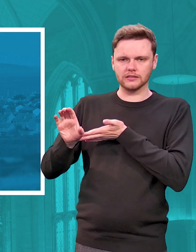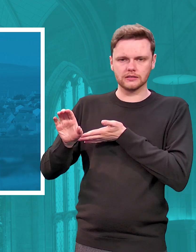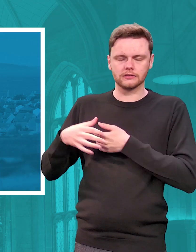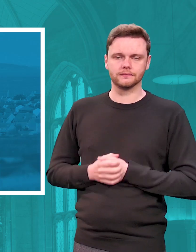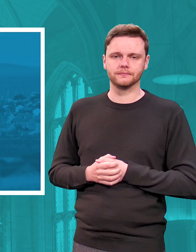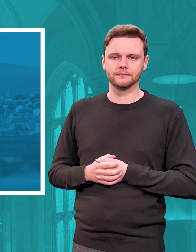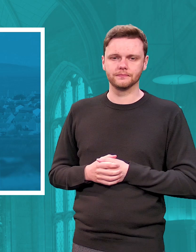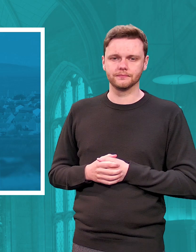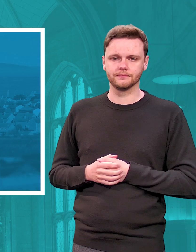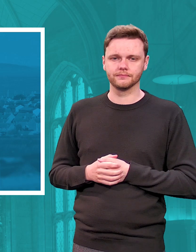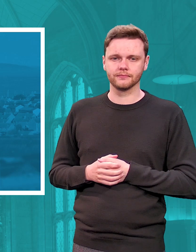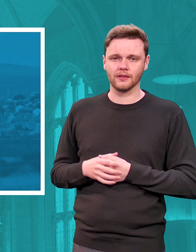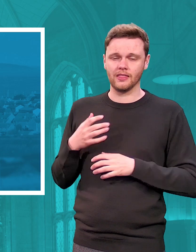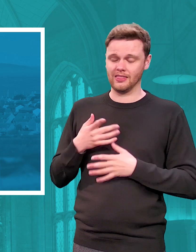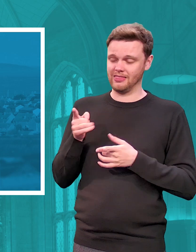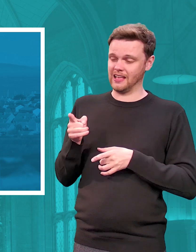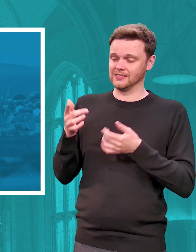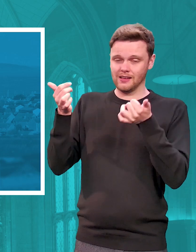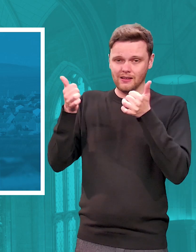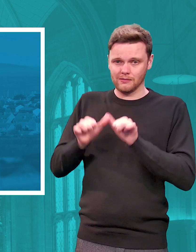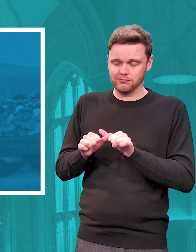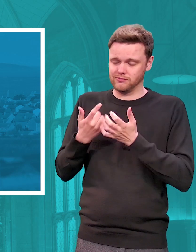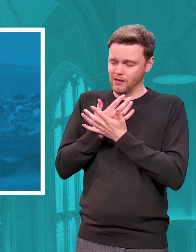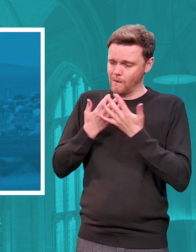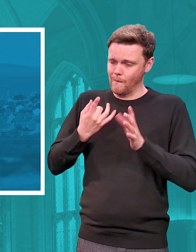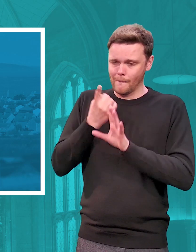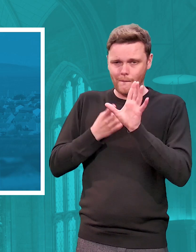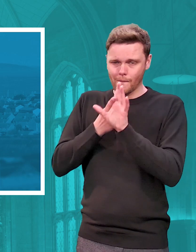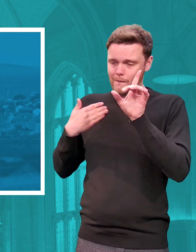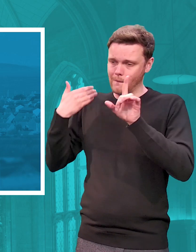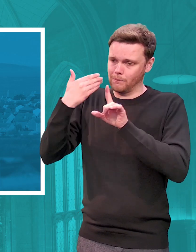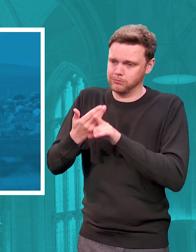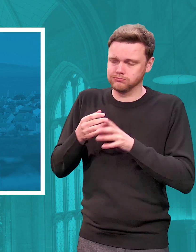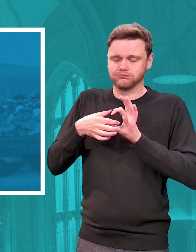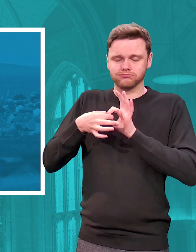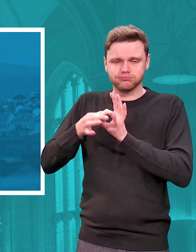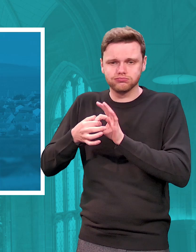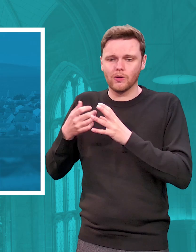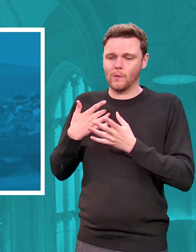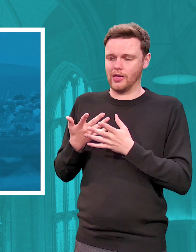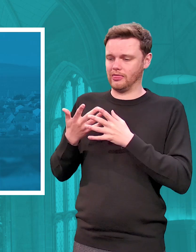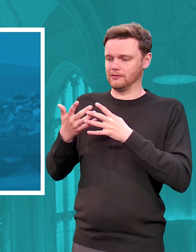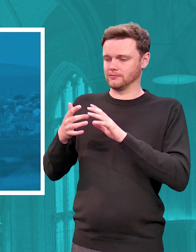The conclusion of many years collaboration between CrossReach, the Social Care Council,